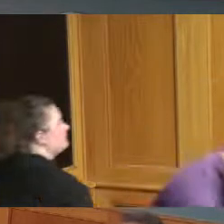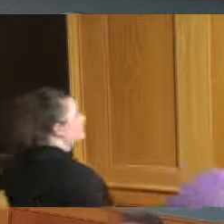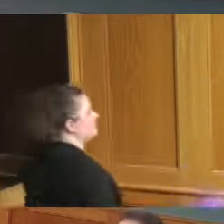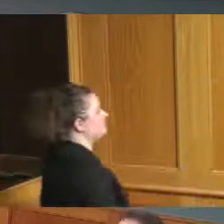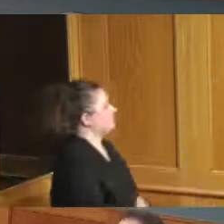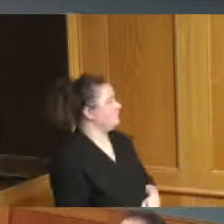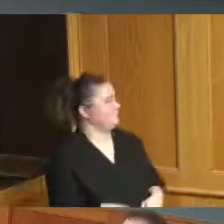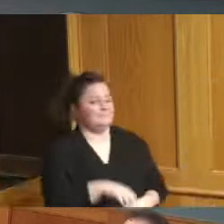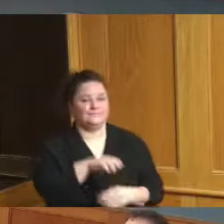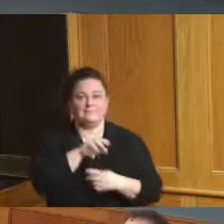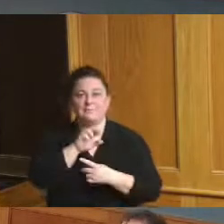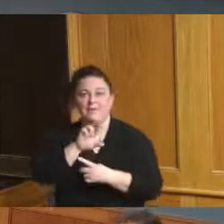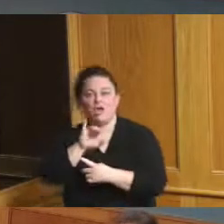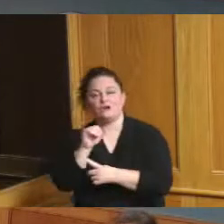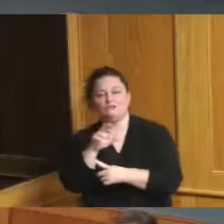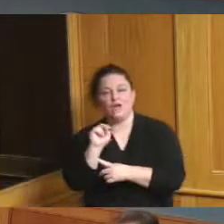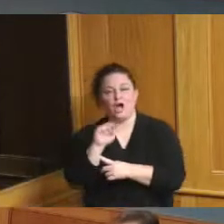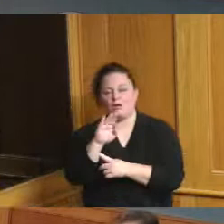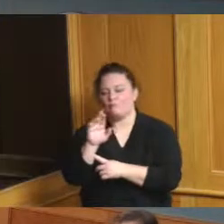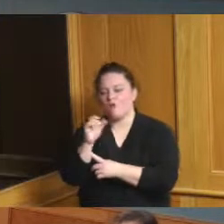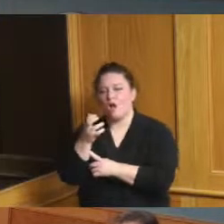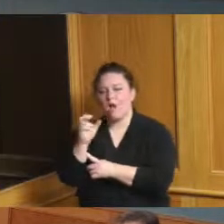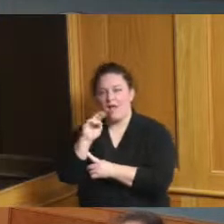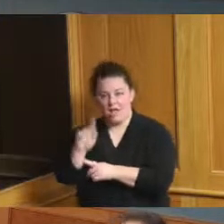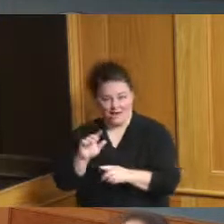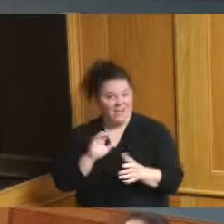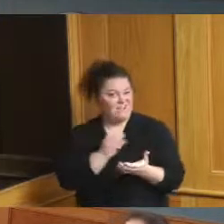how are your Commissioners great so I'm happy to walk through all of the items on here the